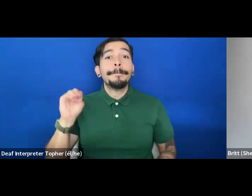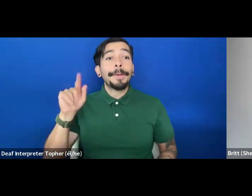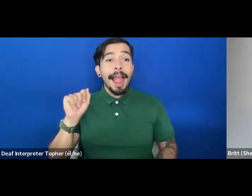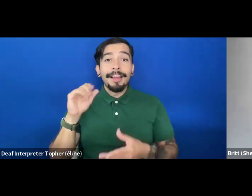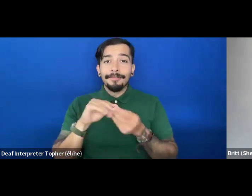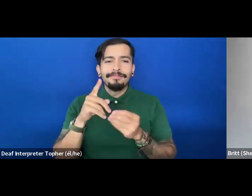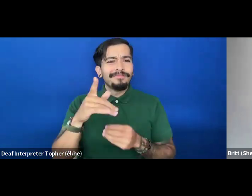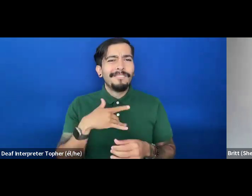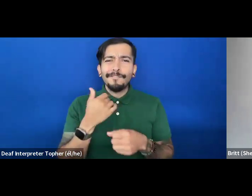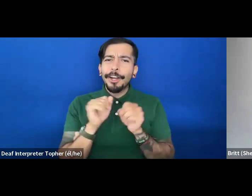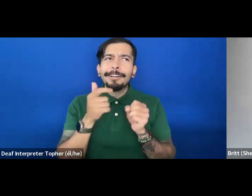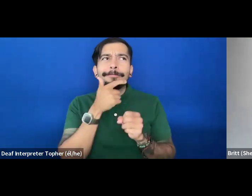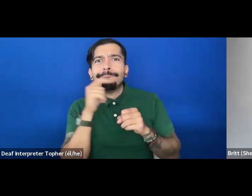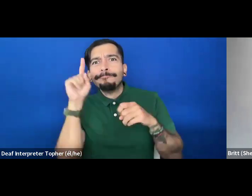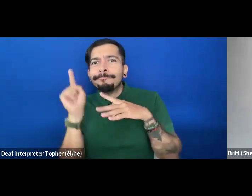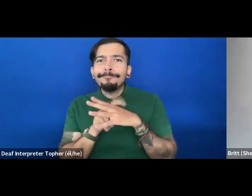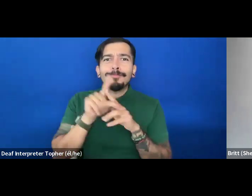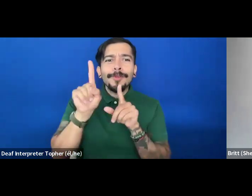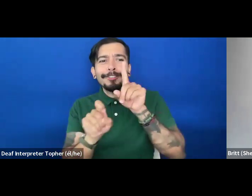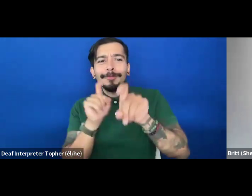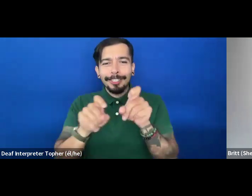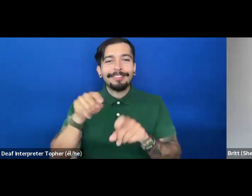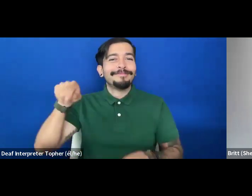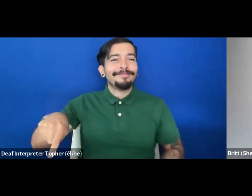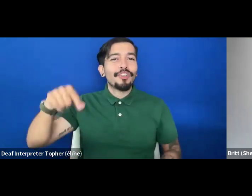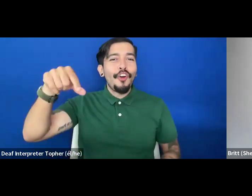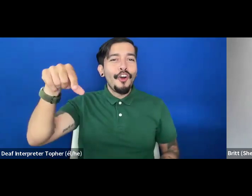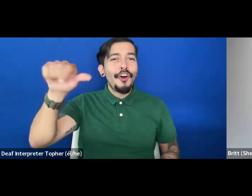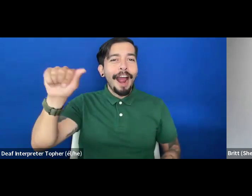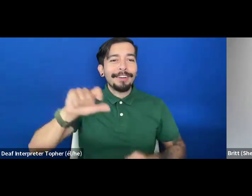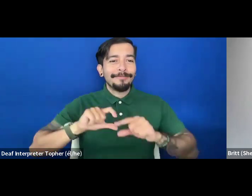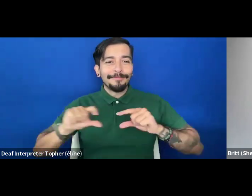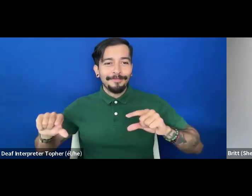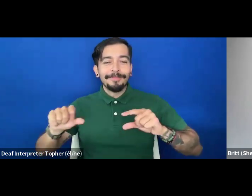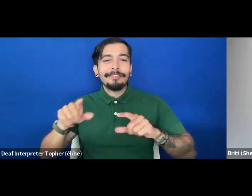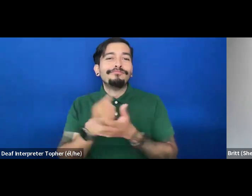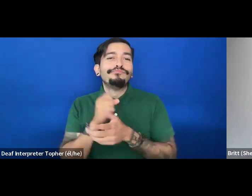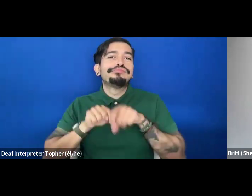Question and Answer box as we go, and we will have time, um, at the end